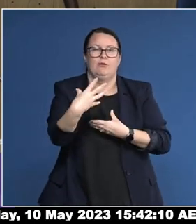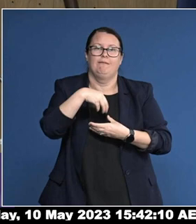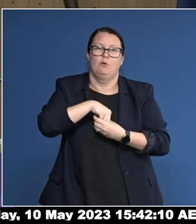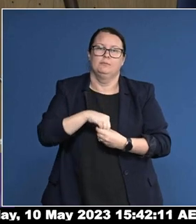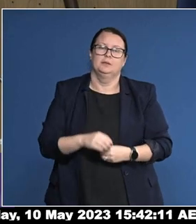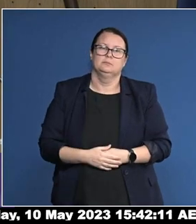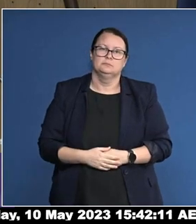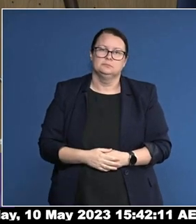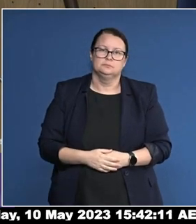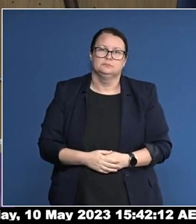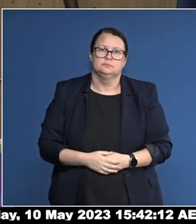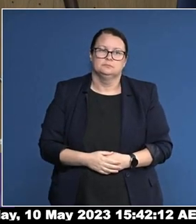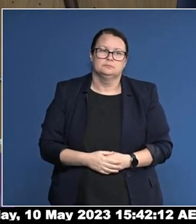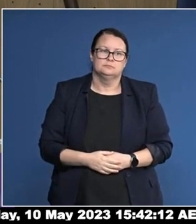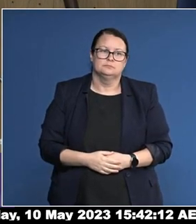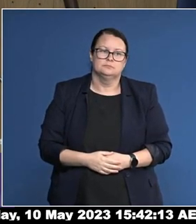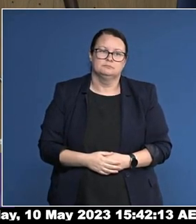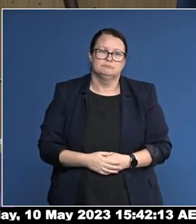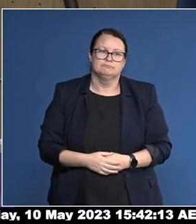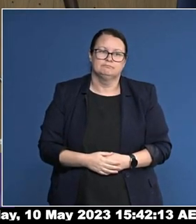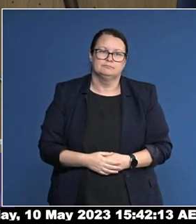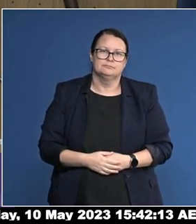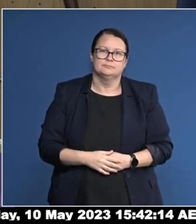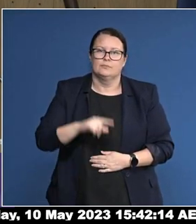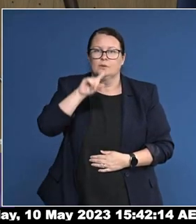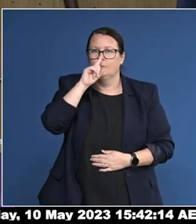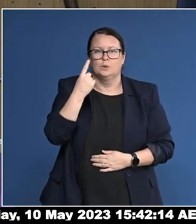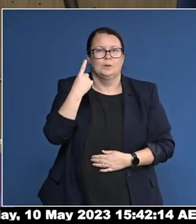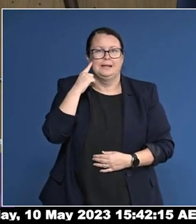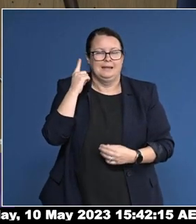We were unable to hear from Kaleb and Jonathon, the young men who are the focus of